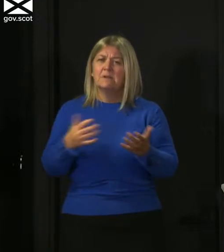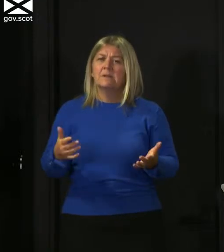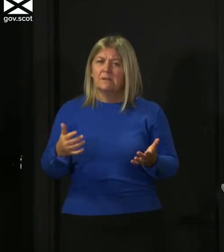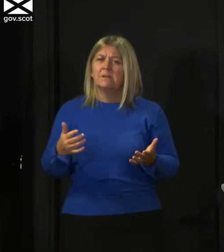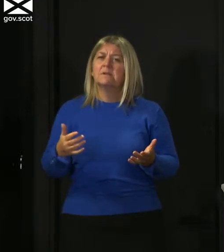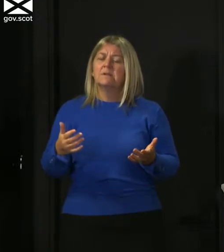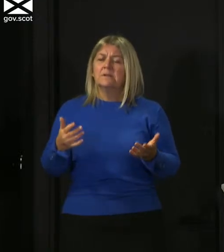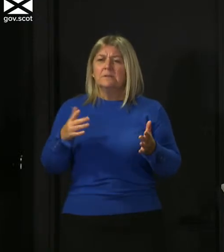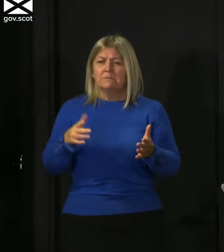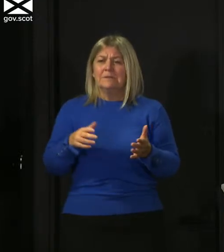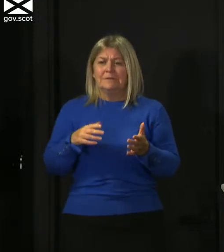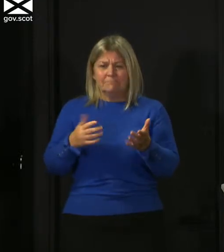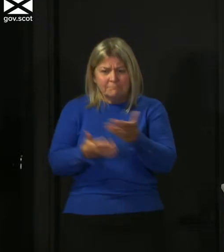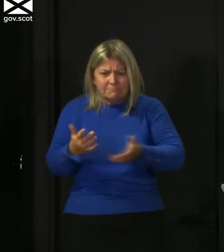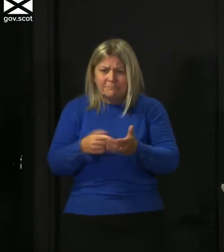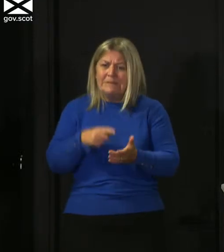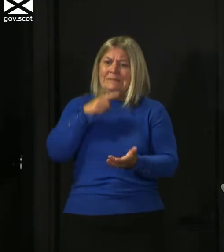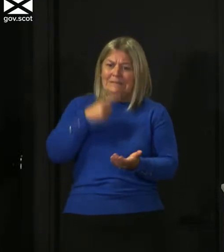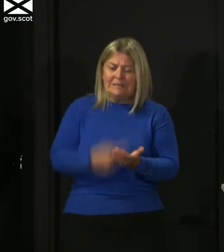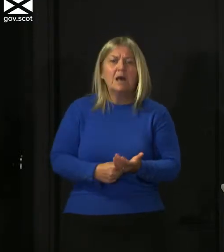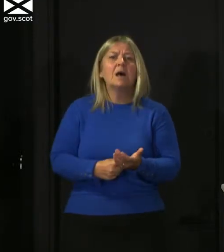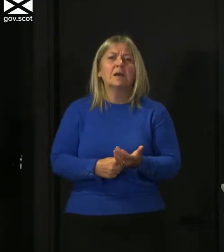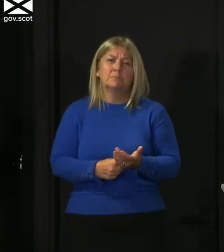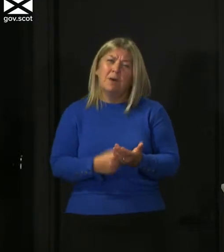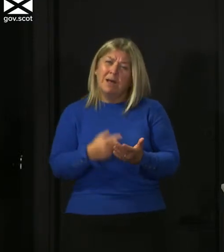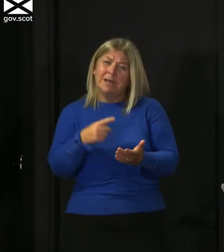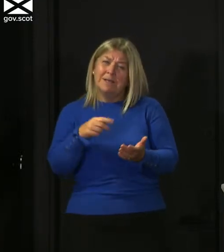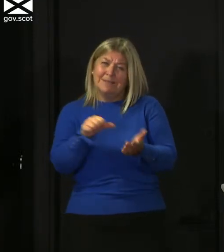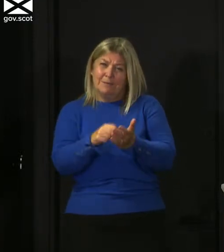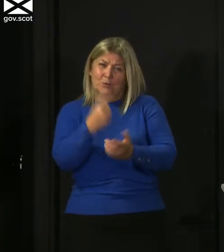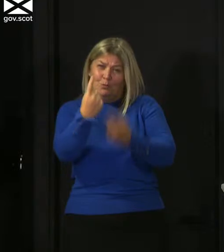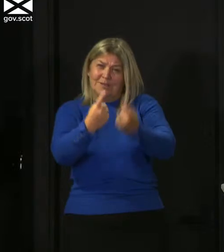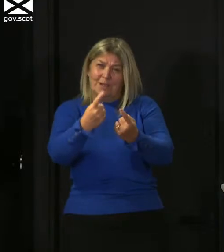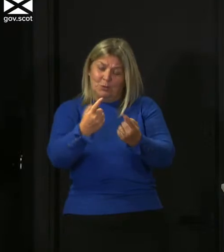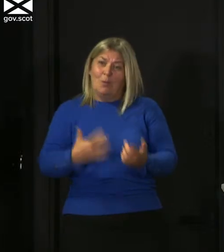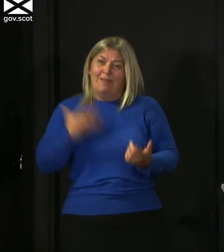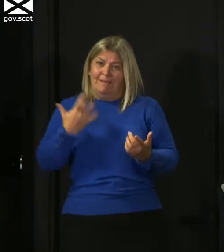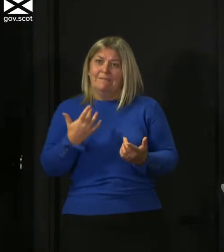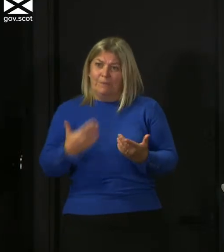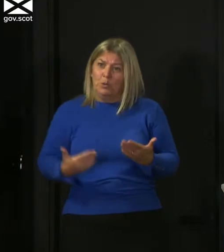be difficult decisions for you to live with and we really understand that which is why we try to